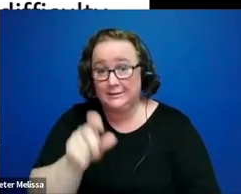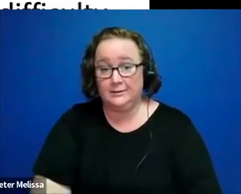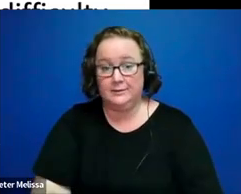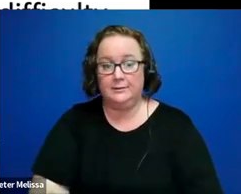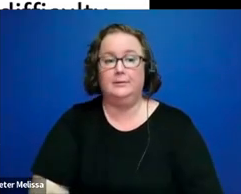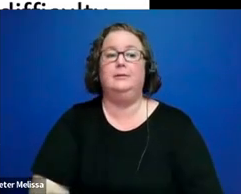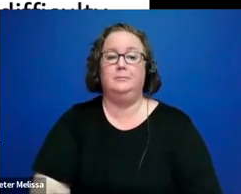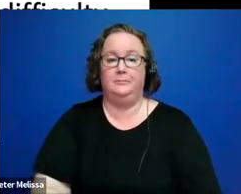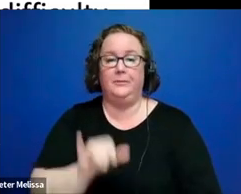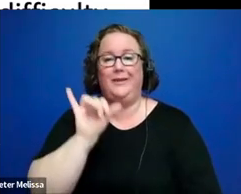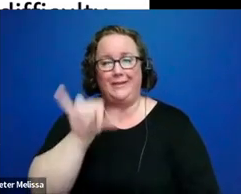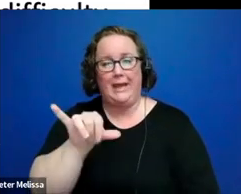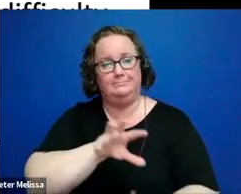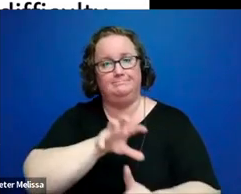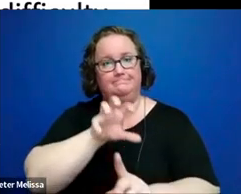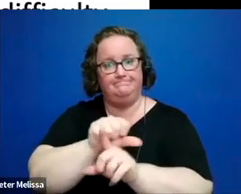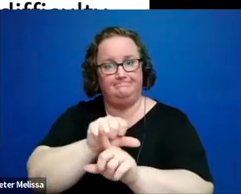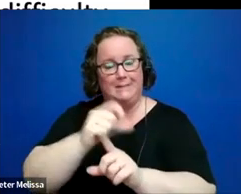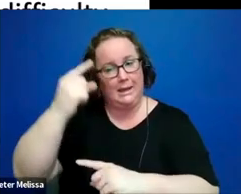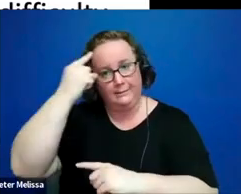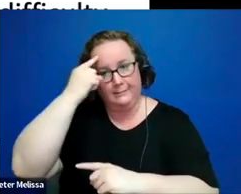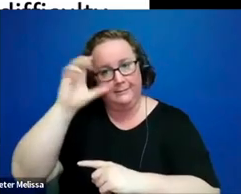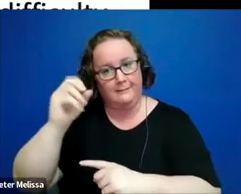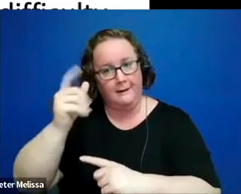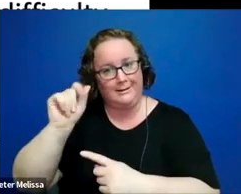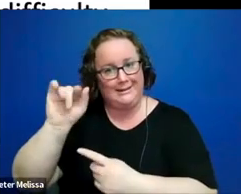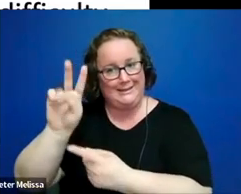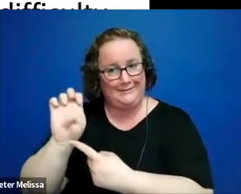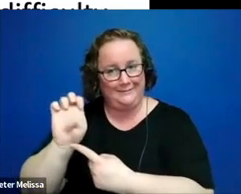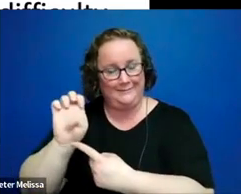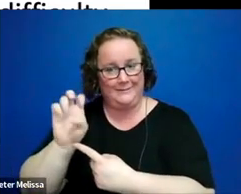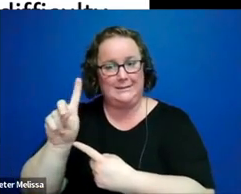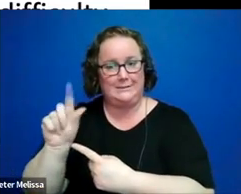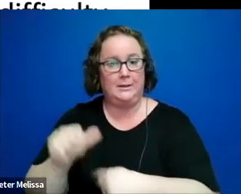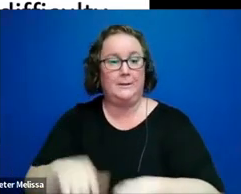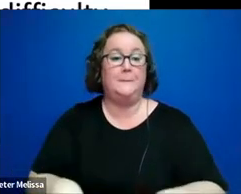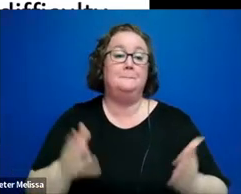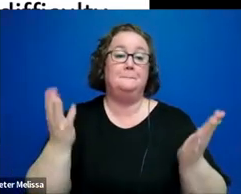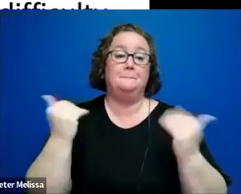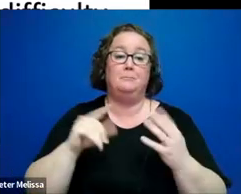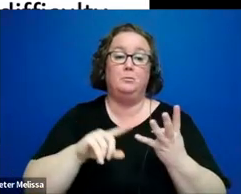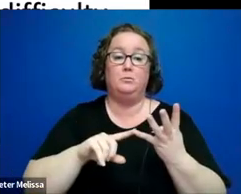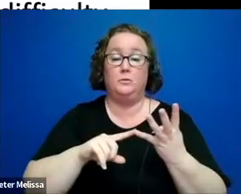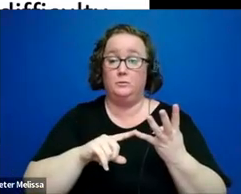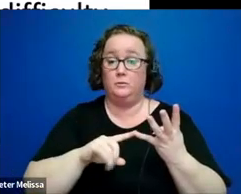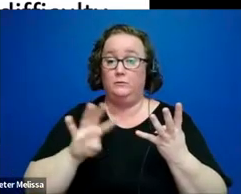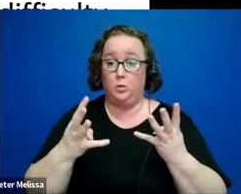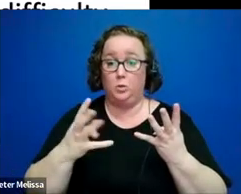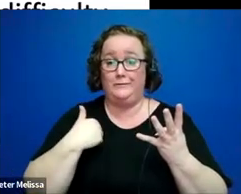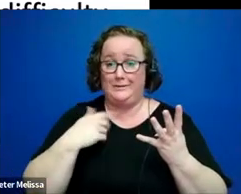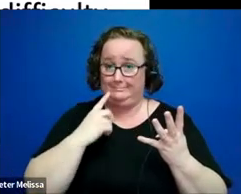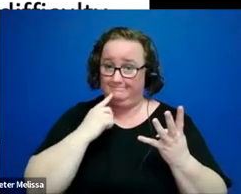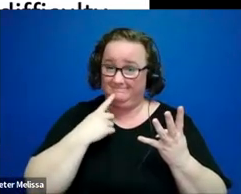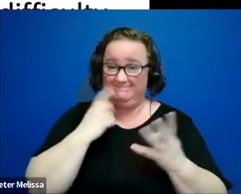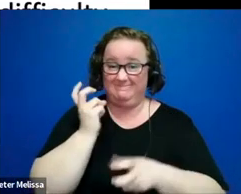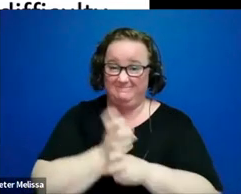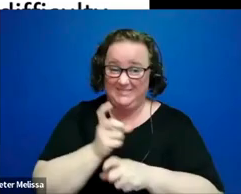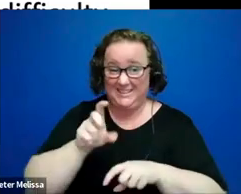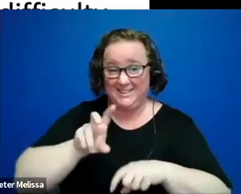that captures cognitive disability? Do you have serious difficulty walking or climbing stairs? That